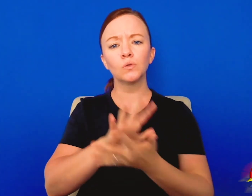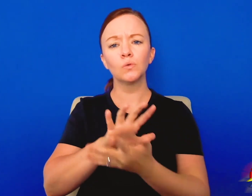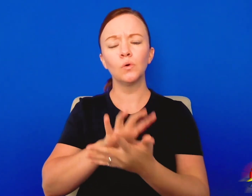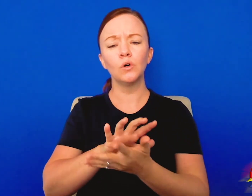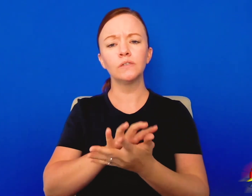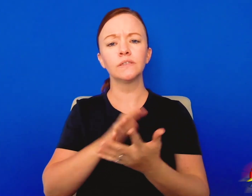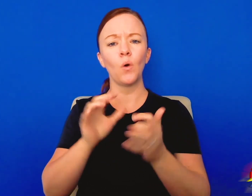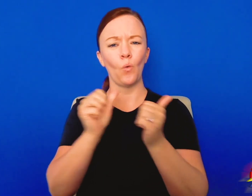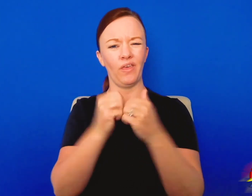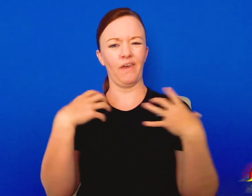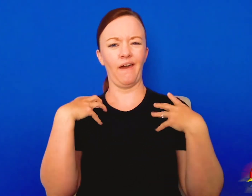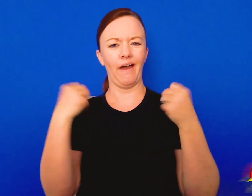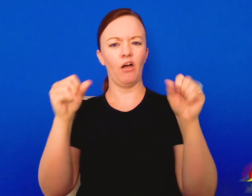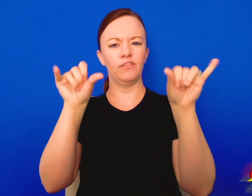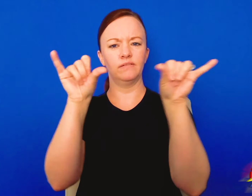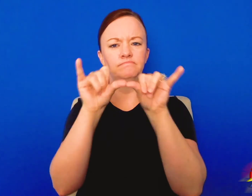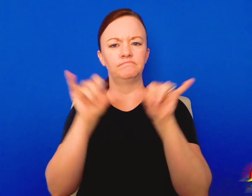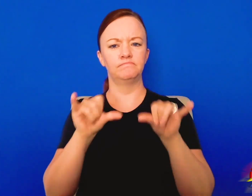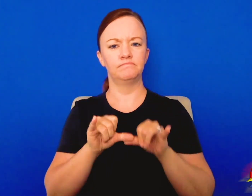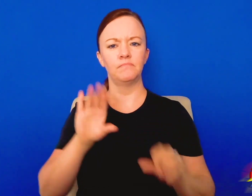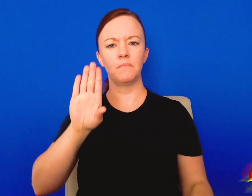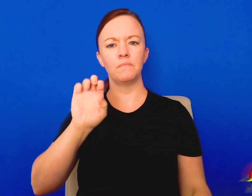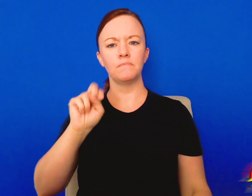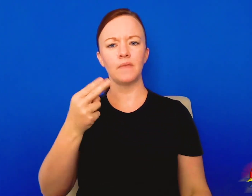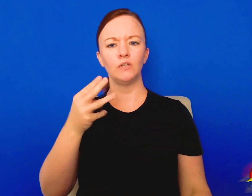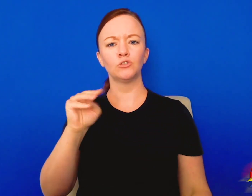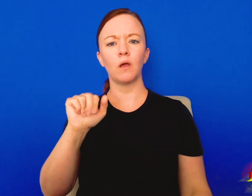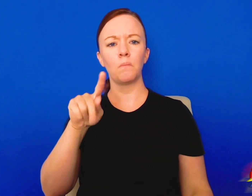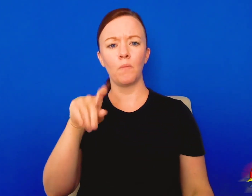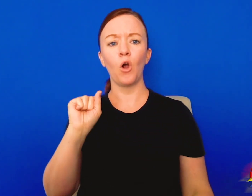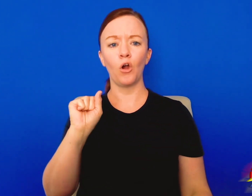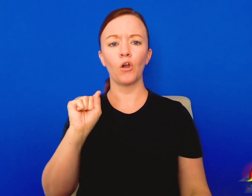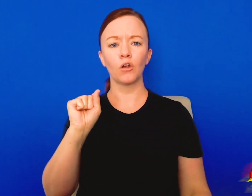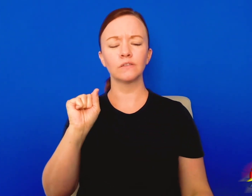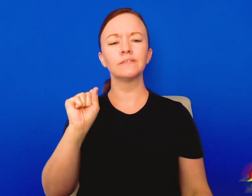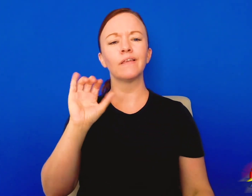FOR RESUMING IN-PERSON, TEACHER-LED CLASSROOM INSTRUCTION?